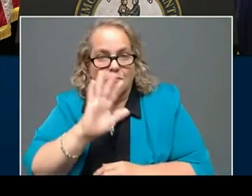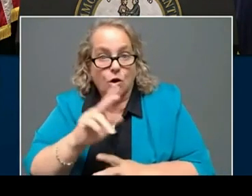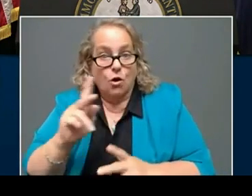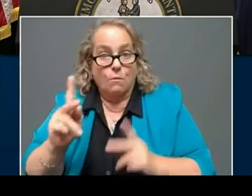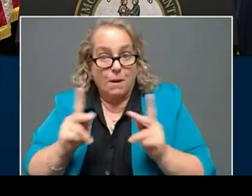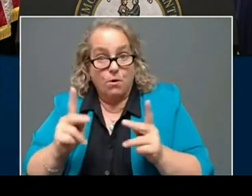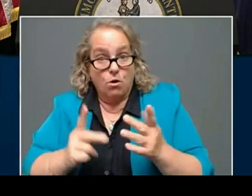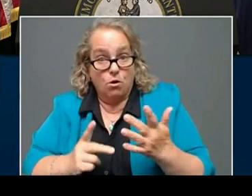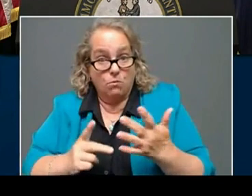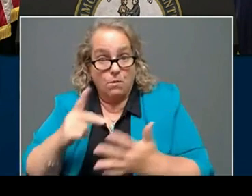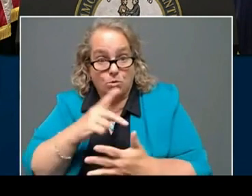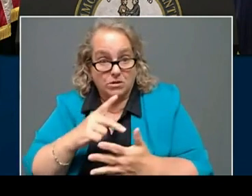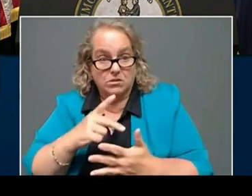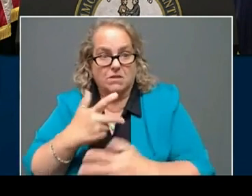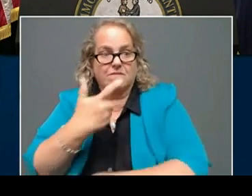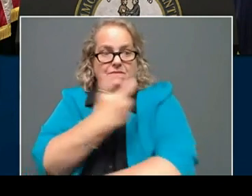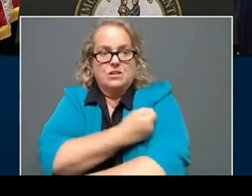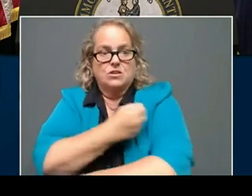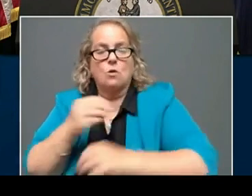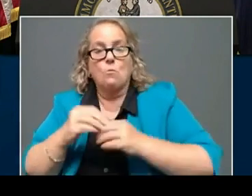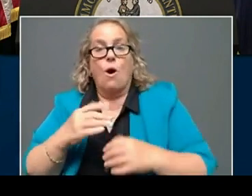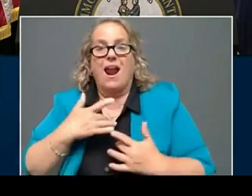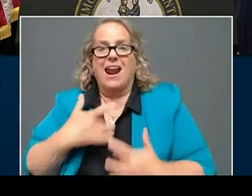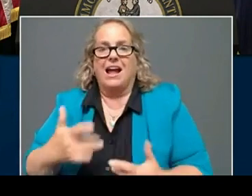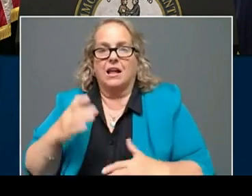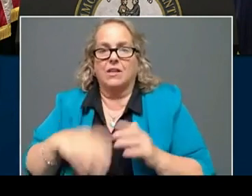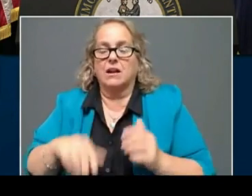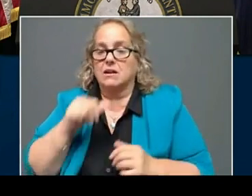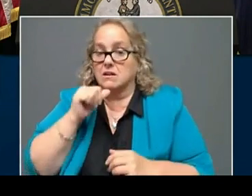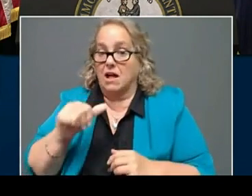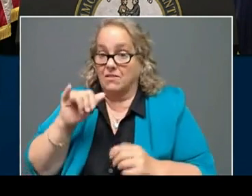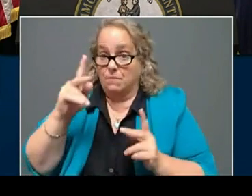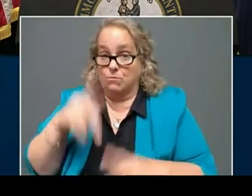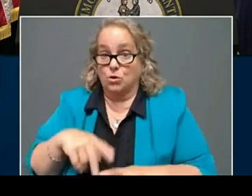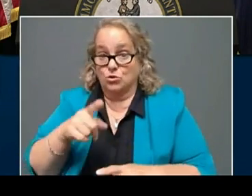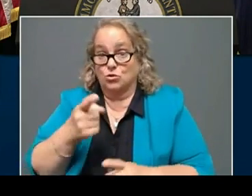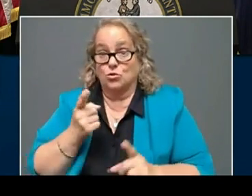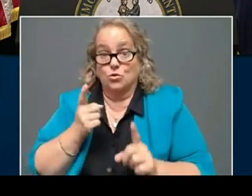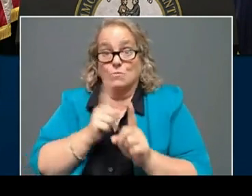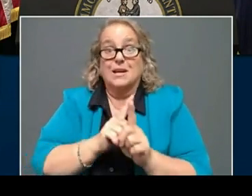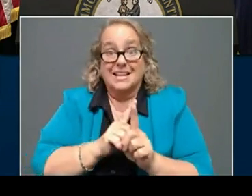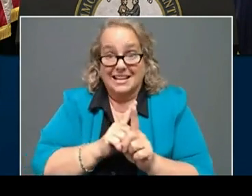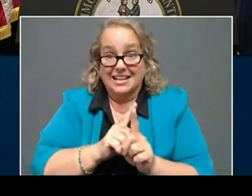more likely than not that the person that you run into is unvaccinated,